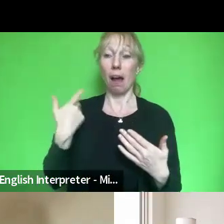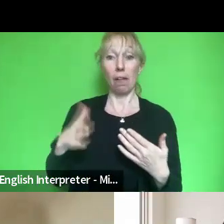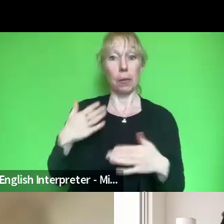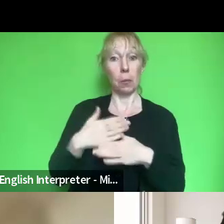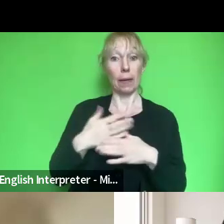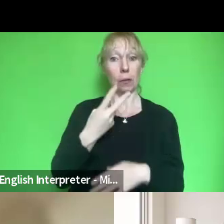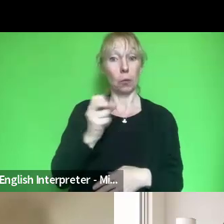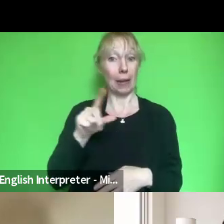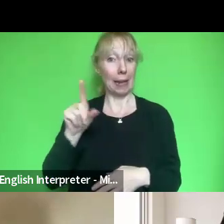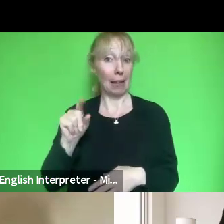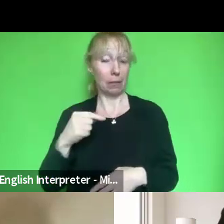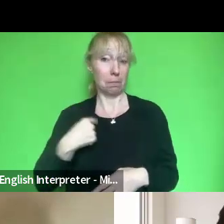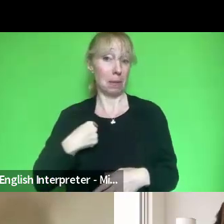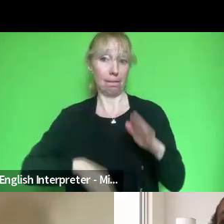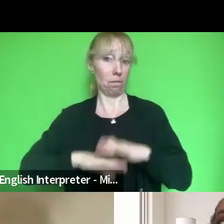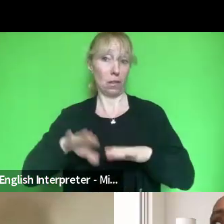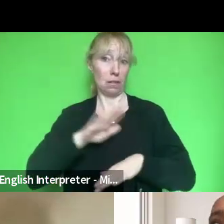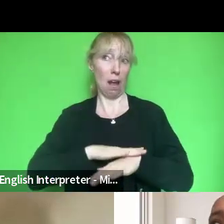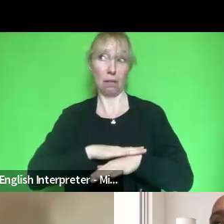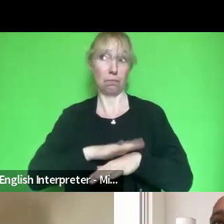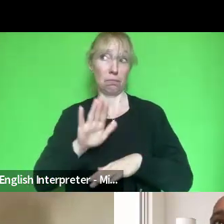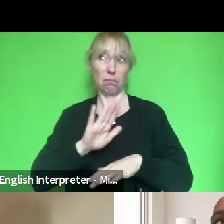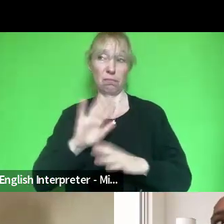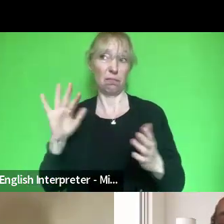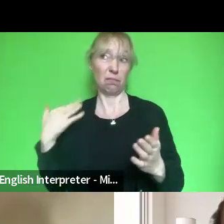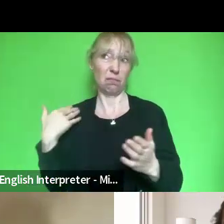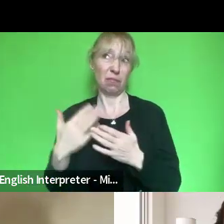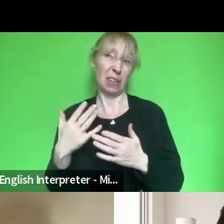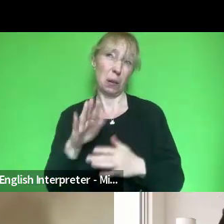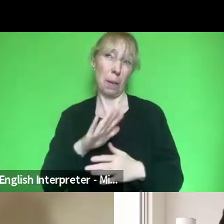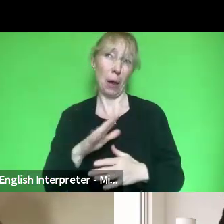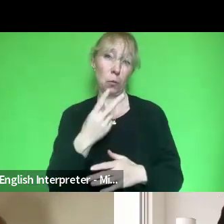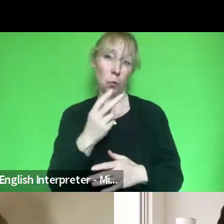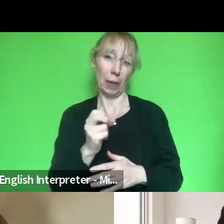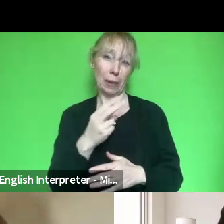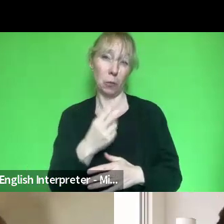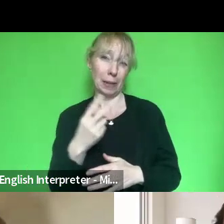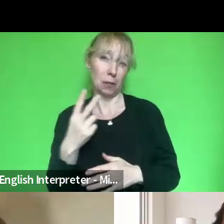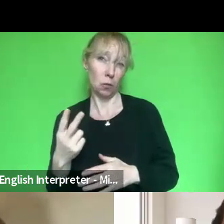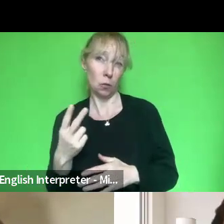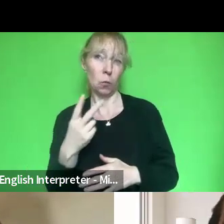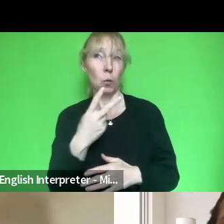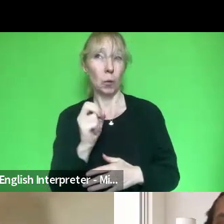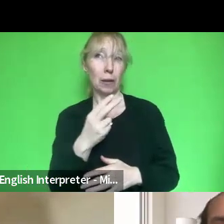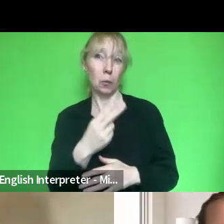did not do it as a full-time role until perhaps 2022, 2023, because I wanted to keep up my